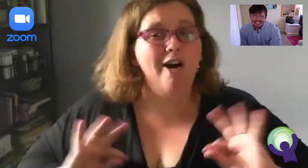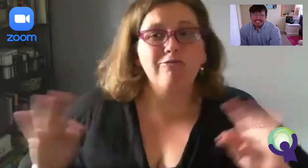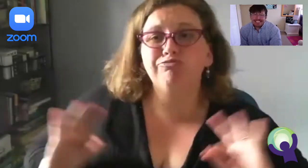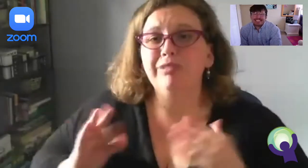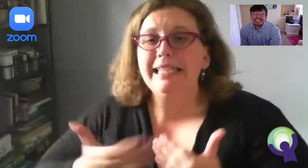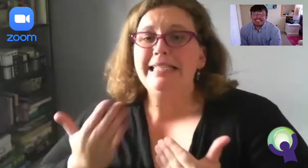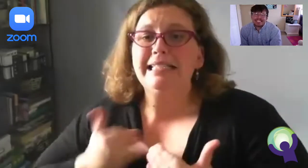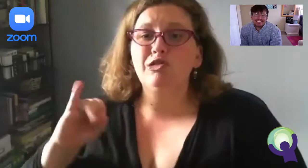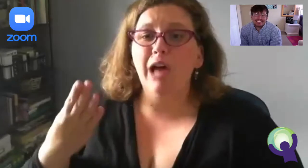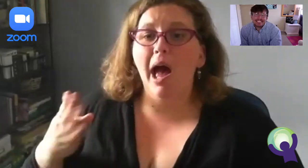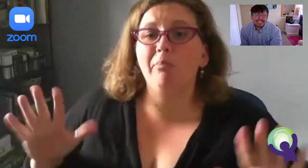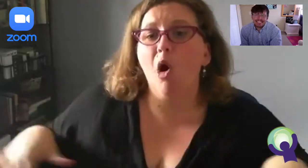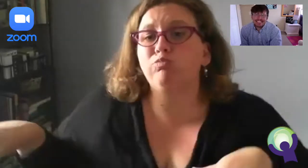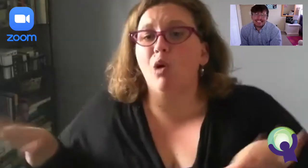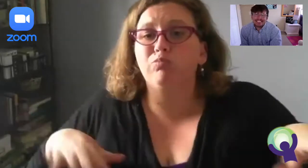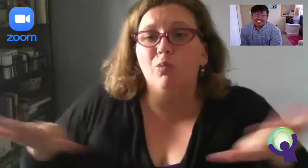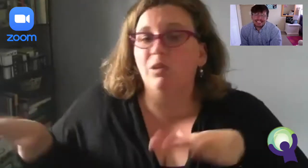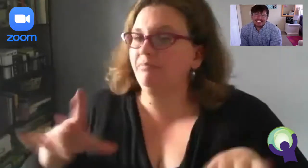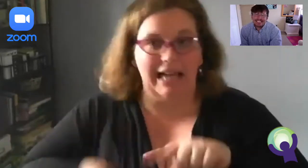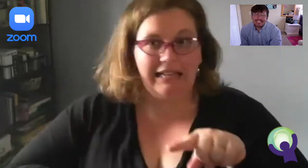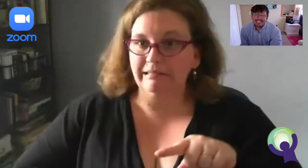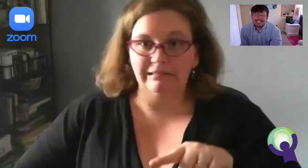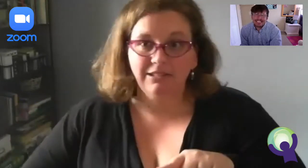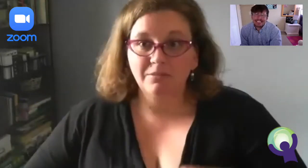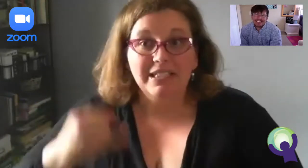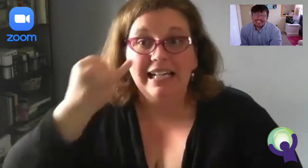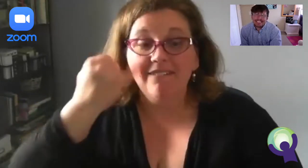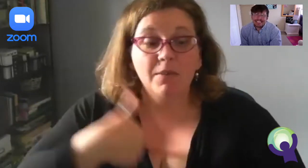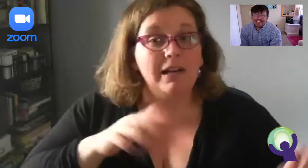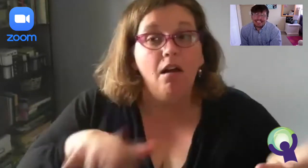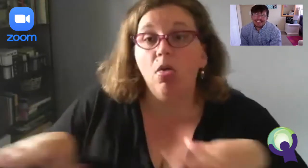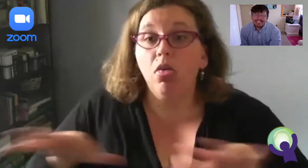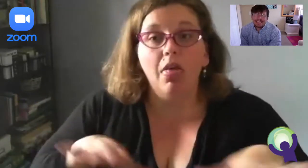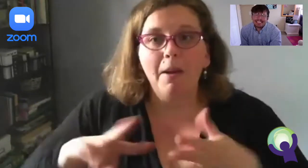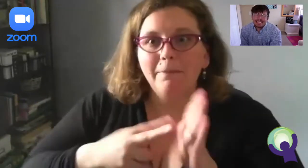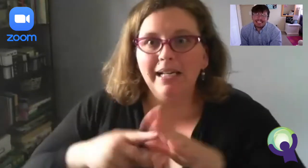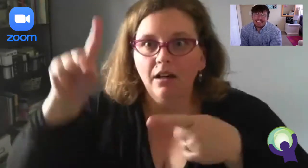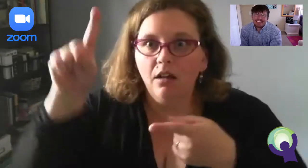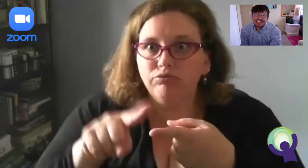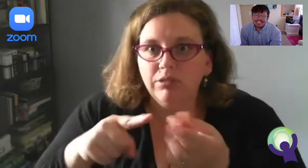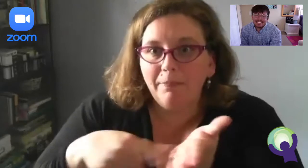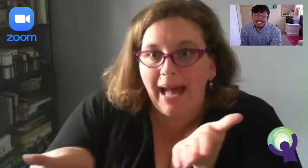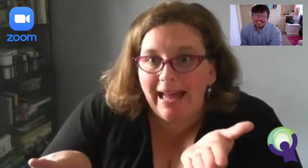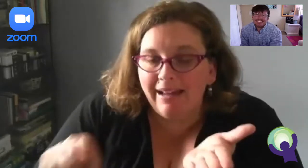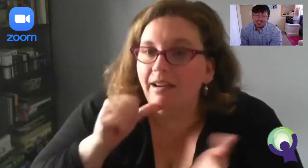me to do that you know before that I thought "oh this can be an easy job, I can do whatever I want". But that's not the case at all. It was not something,